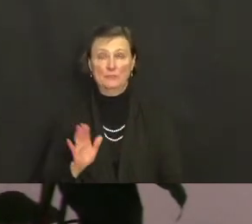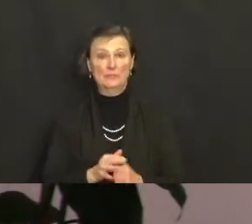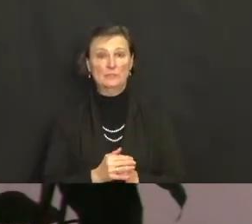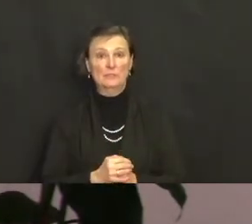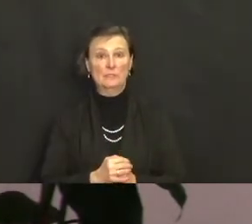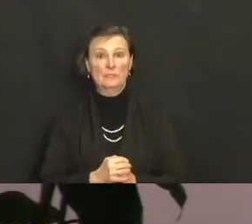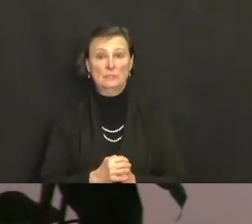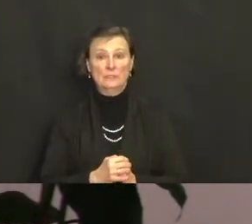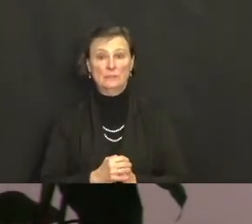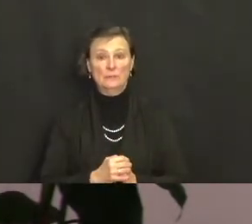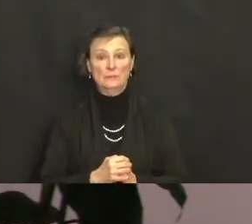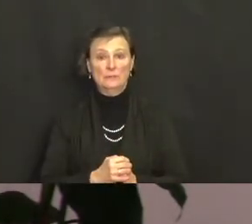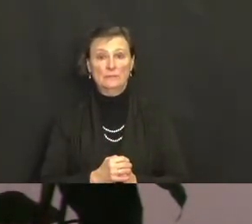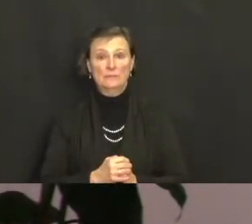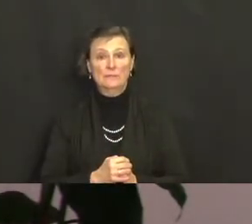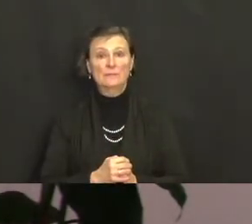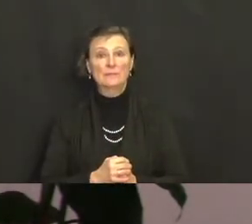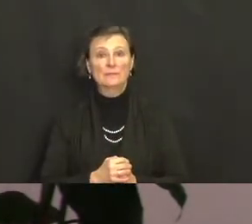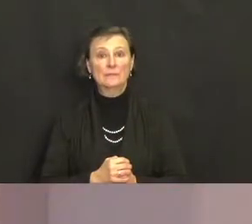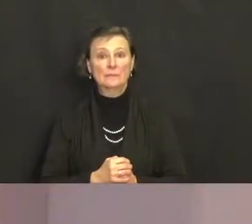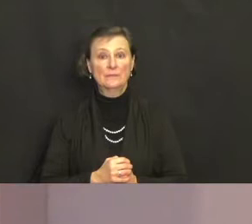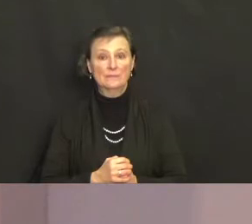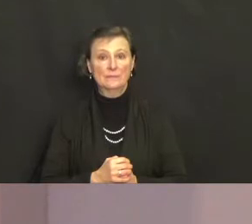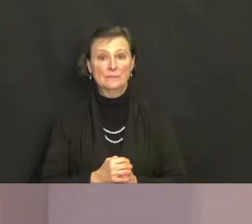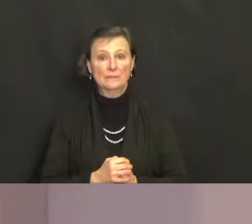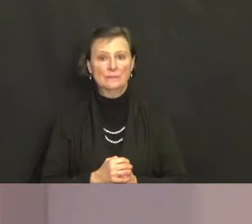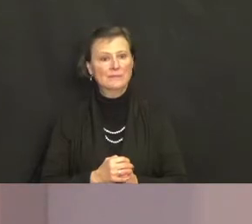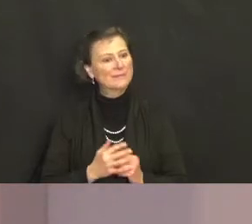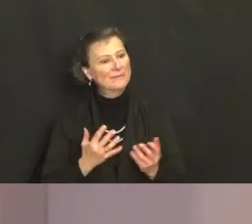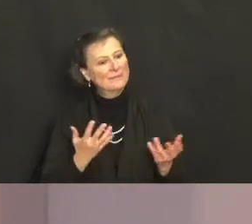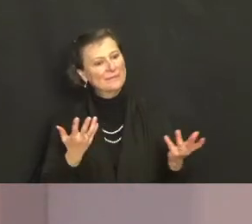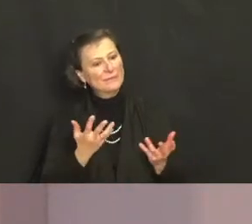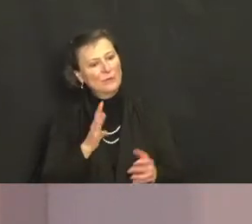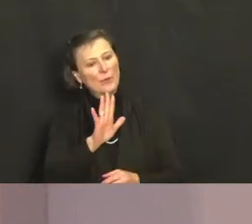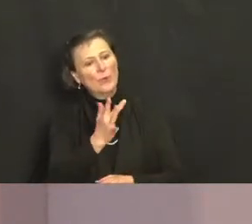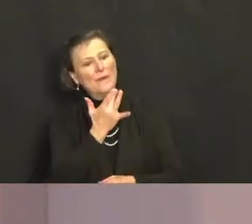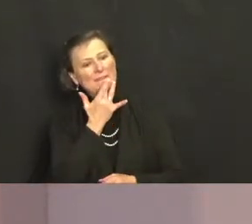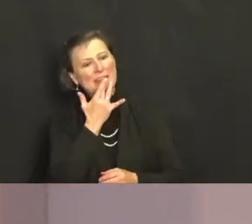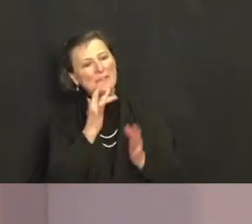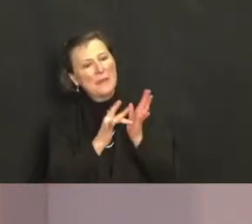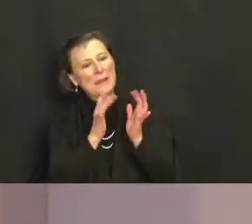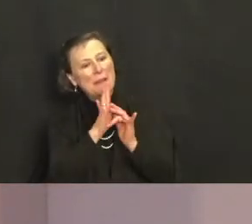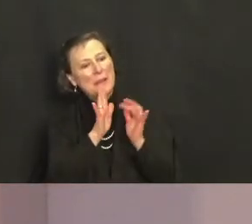“What's your favorite bible verse?”